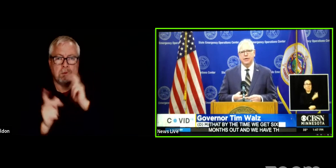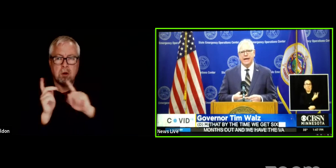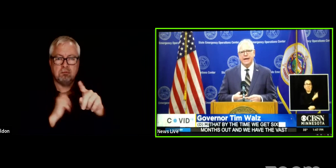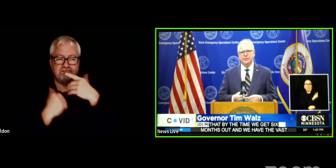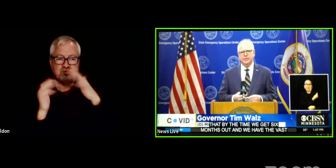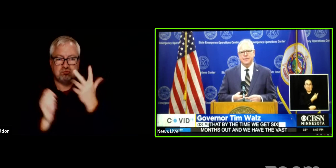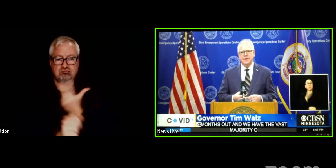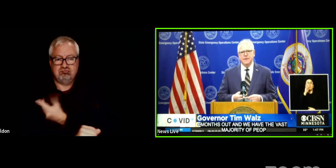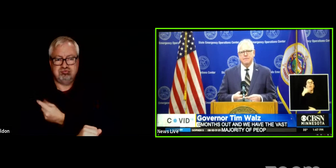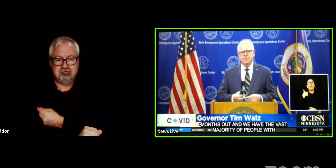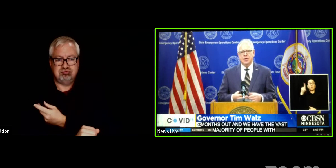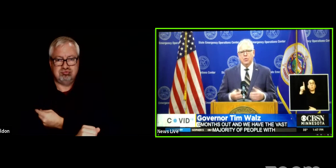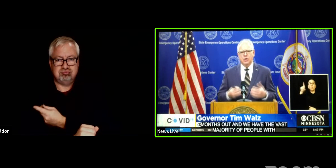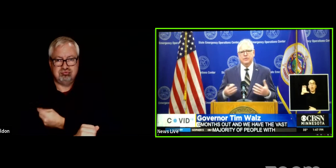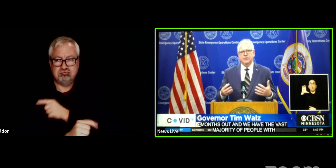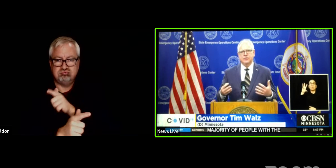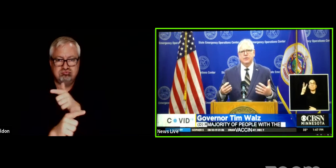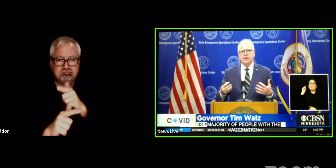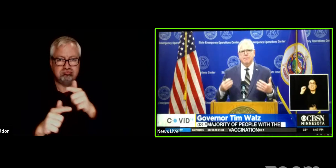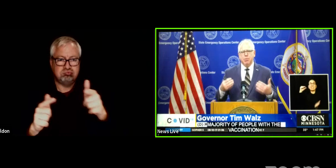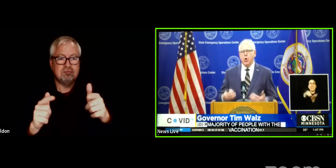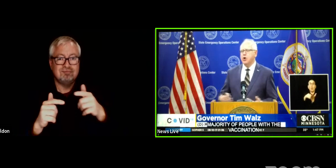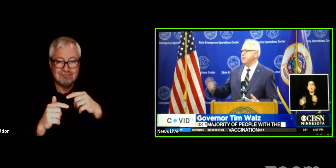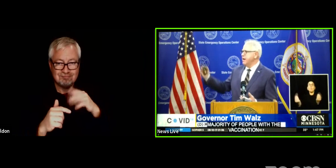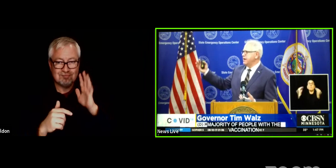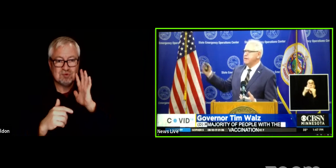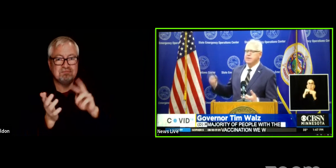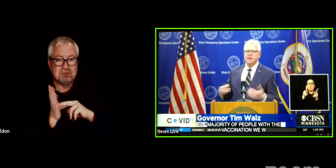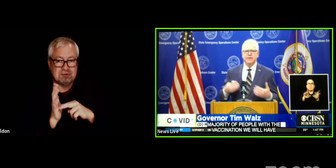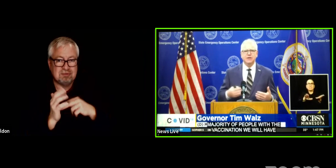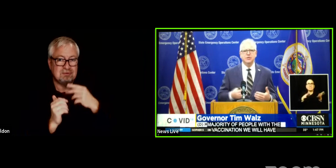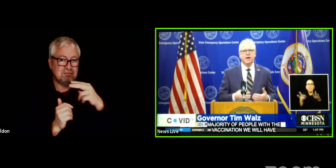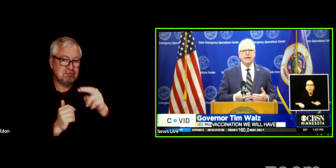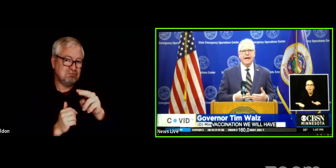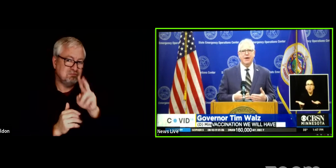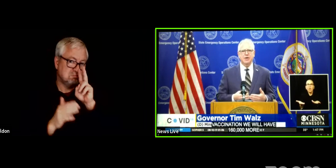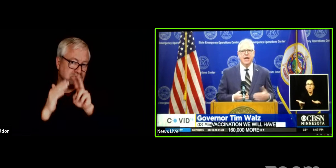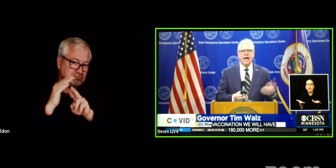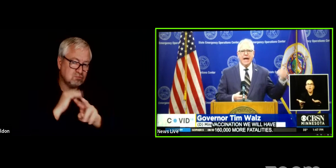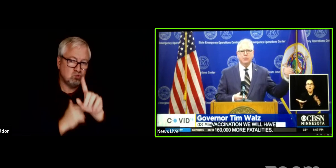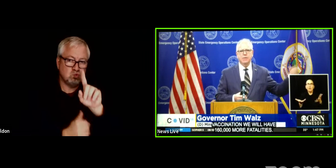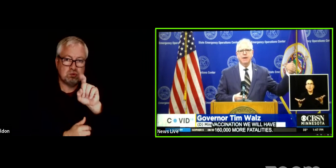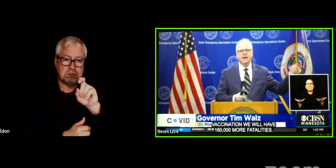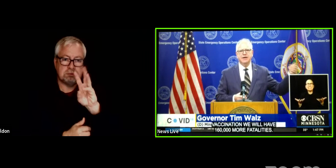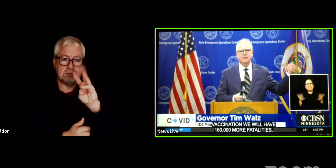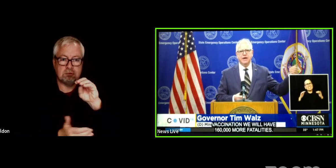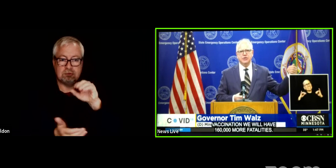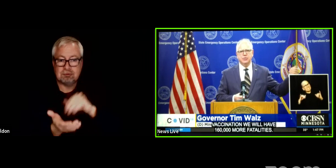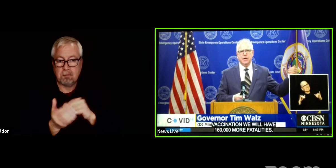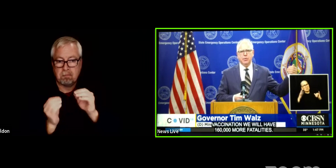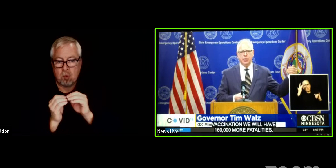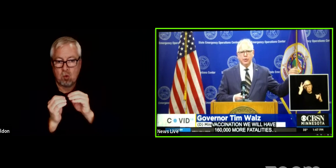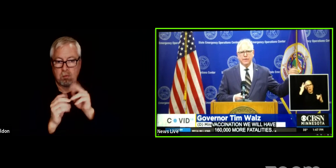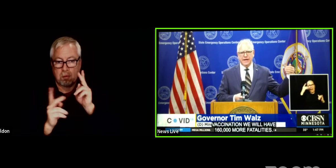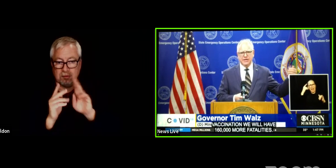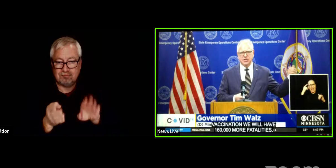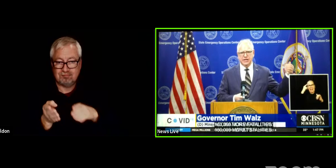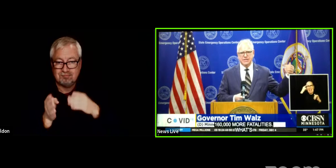MORE DEATHS. WHAT'S IMPORTANT ABOUT KEEPING THE INFECTION RATE DOWN, HAD WE BEEN IN AN INFECTION RATE WHERE WE WERE IN THE